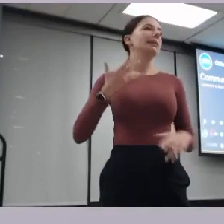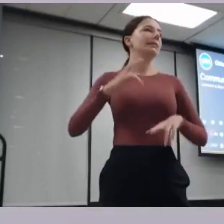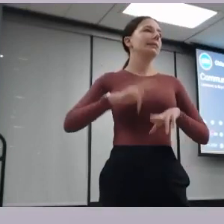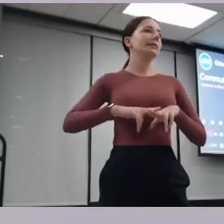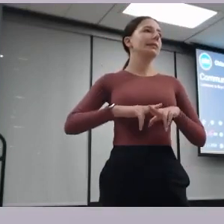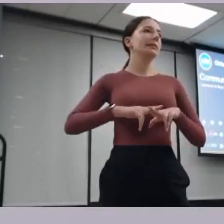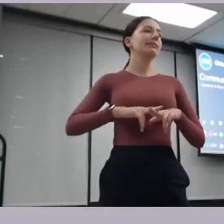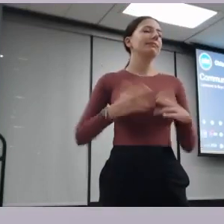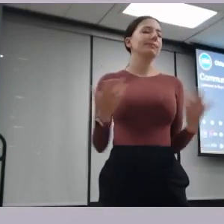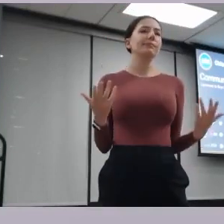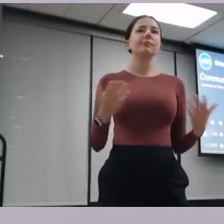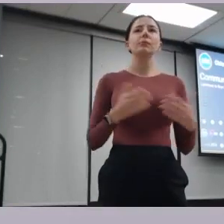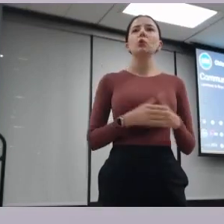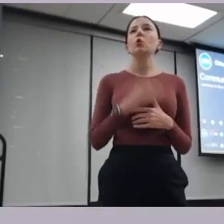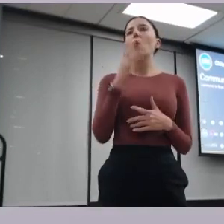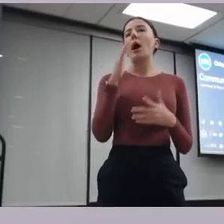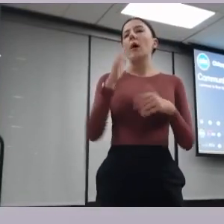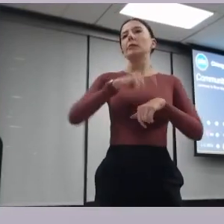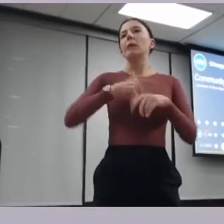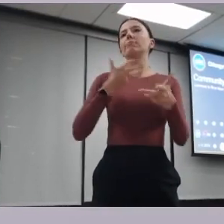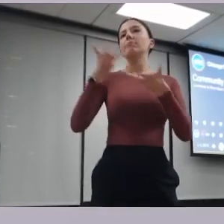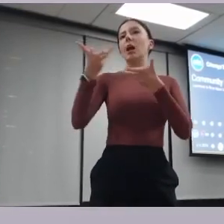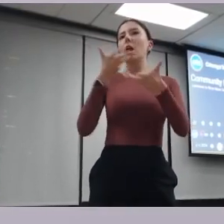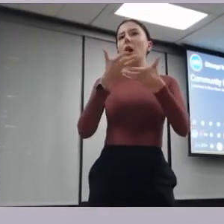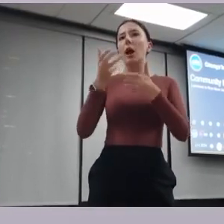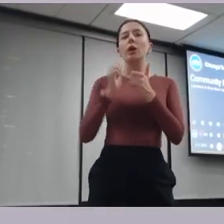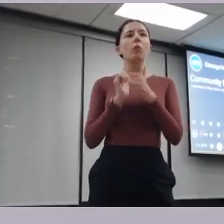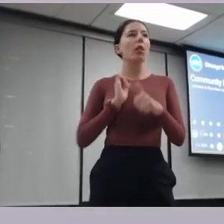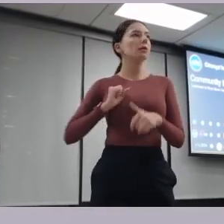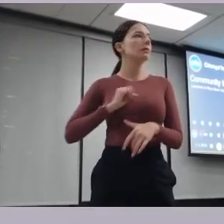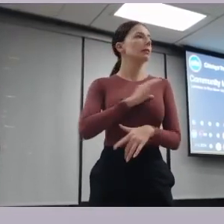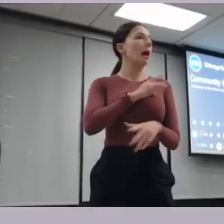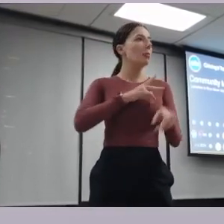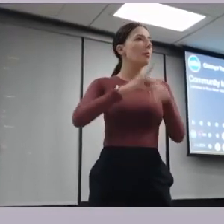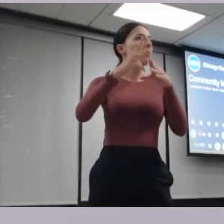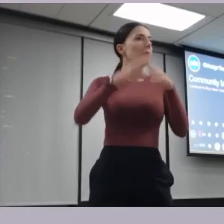and professionals about what your ideas and thoughts are for this amazing space